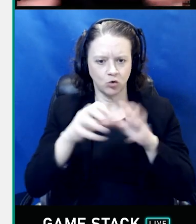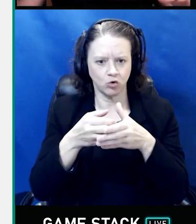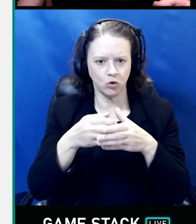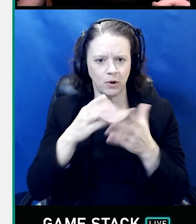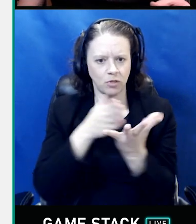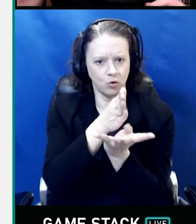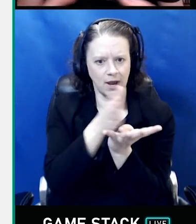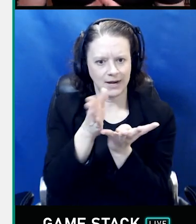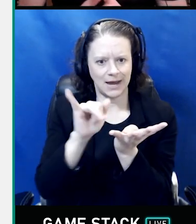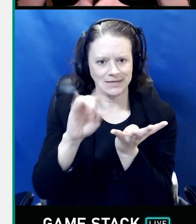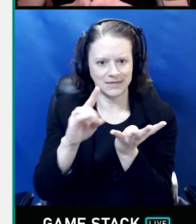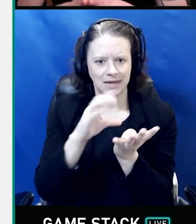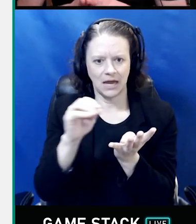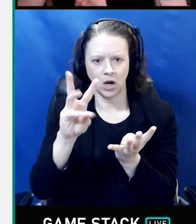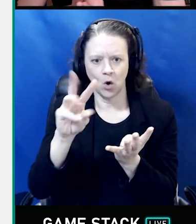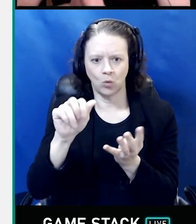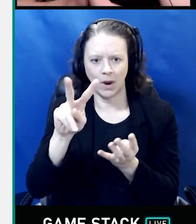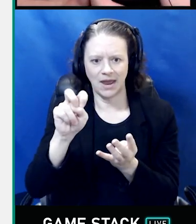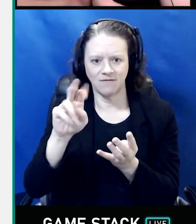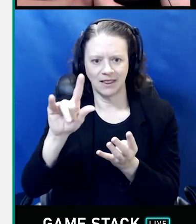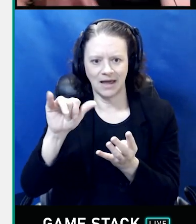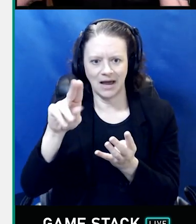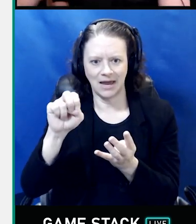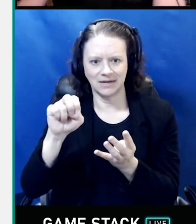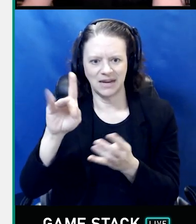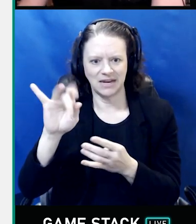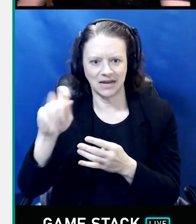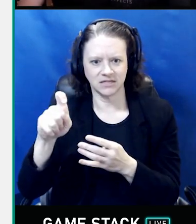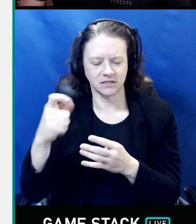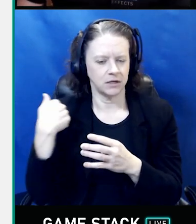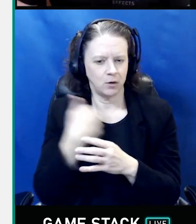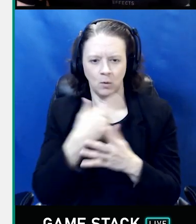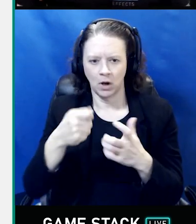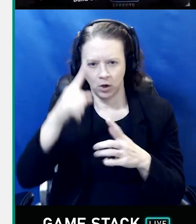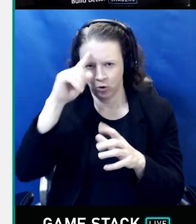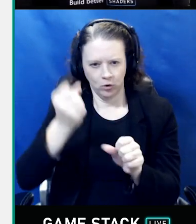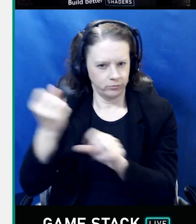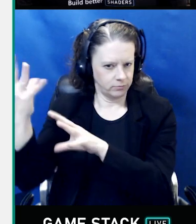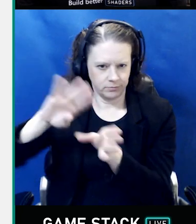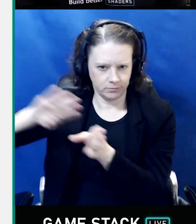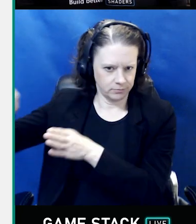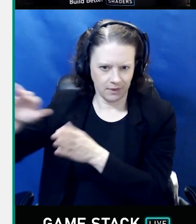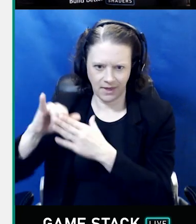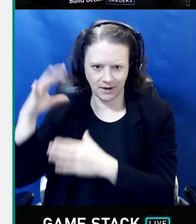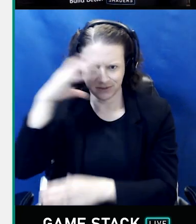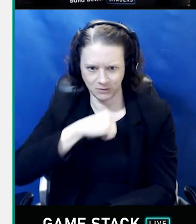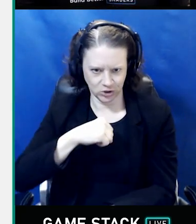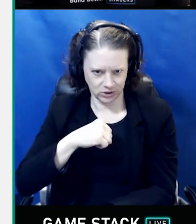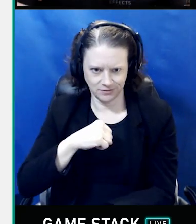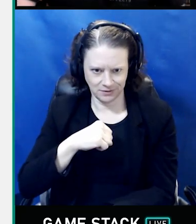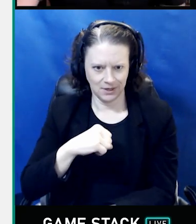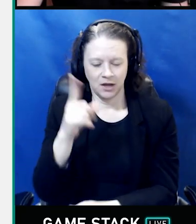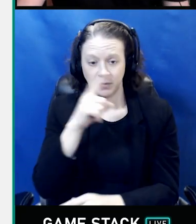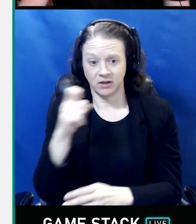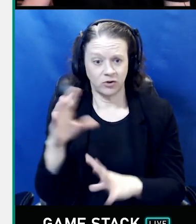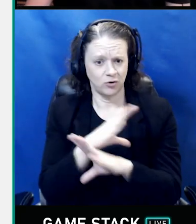the waveline index. We want to discourage you from making any of any such assumptions because there is no such association that should